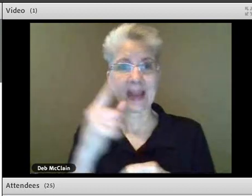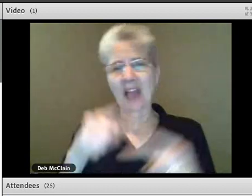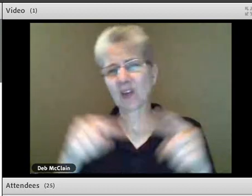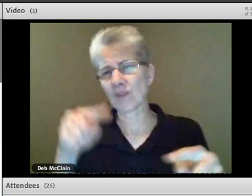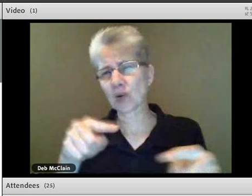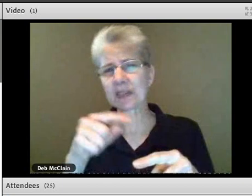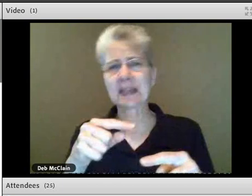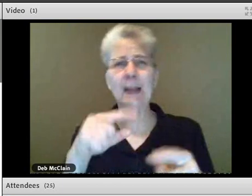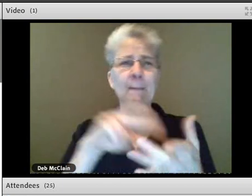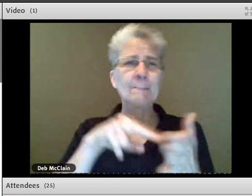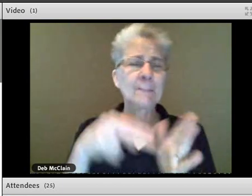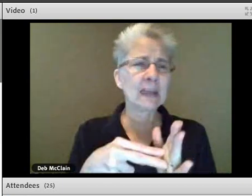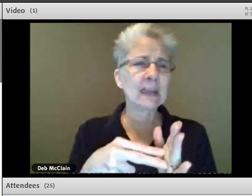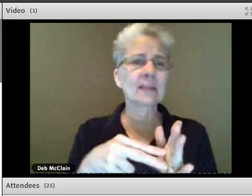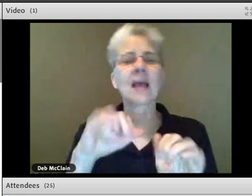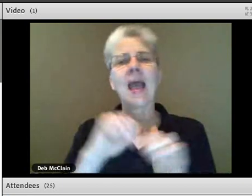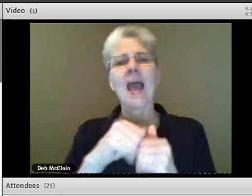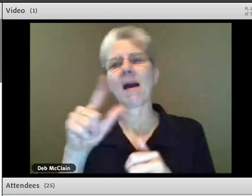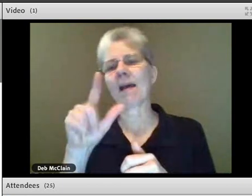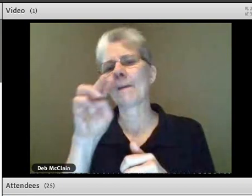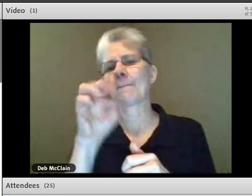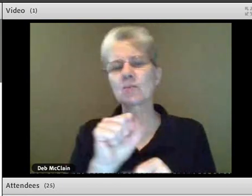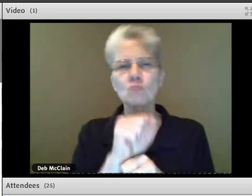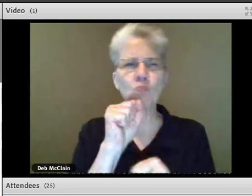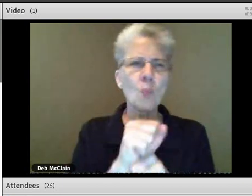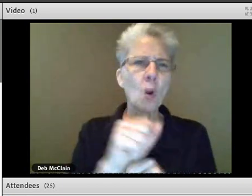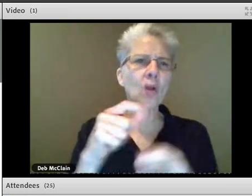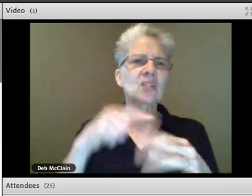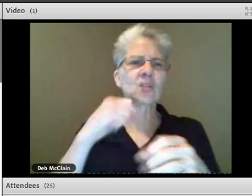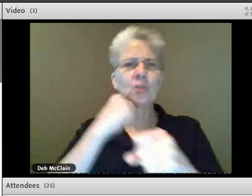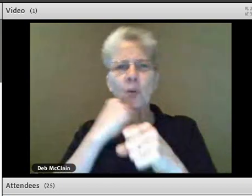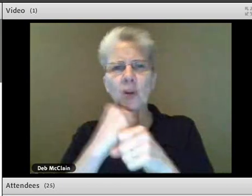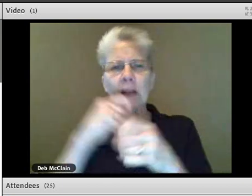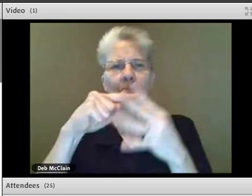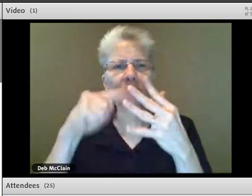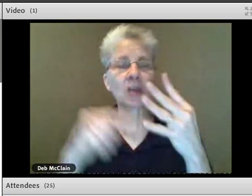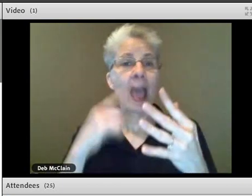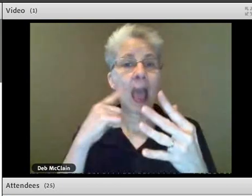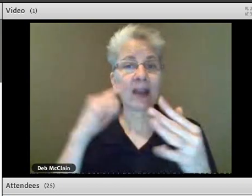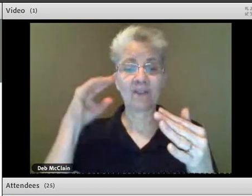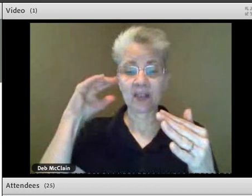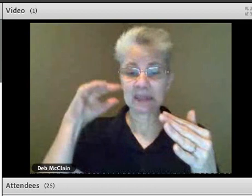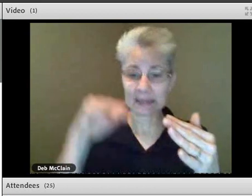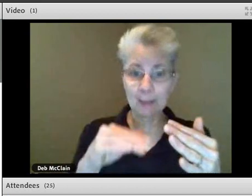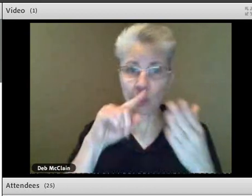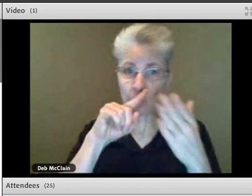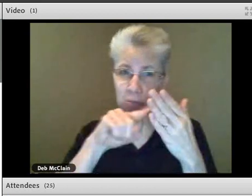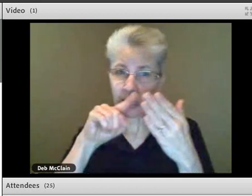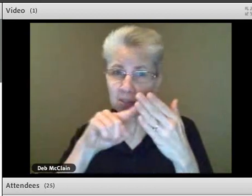making sure everyone knows how the ILS works, and then you can monitor that and see if it dips, and then you can know how to approach it or do,